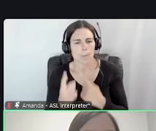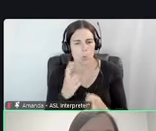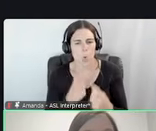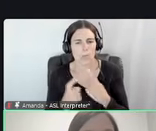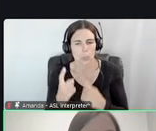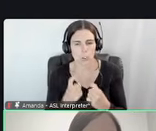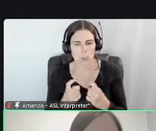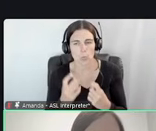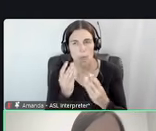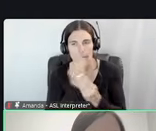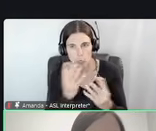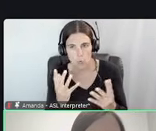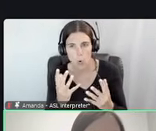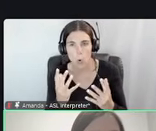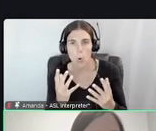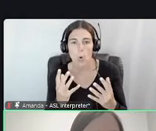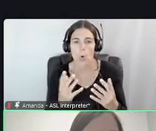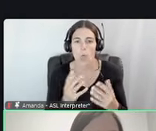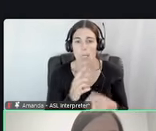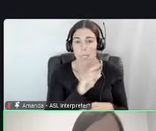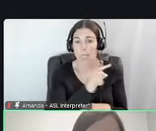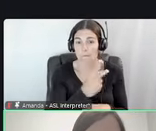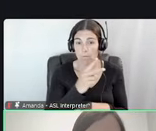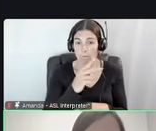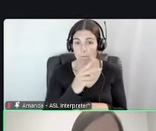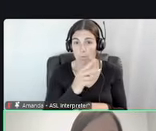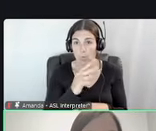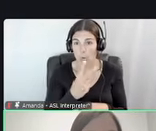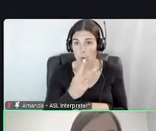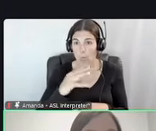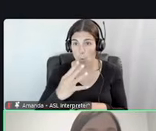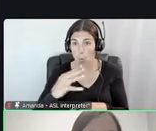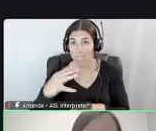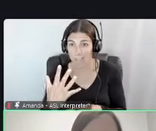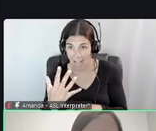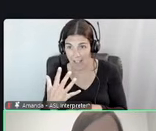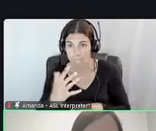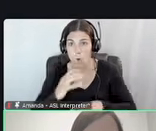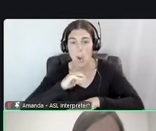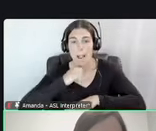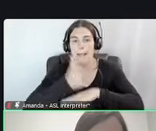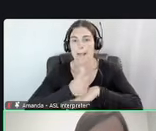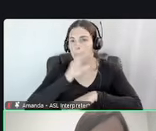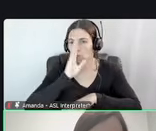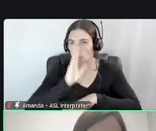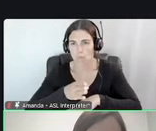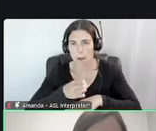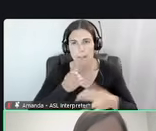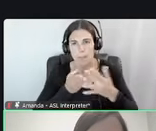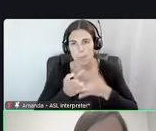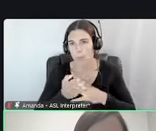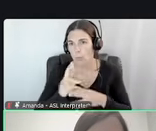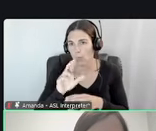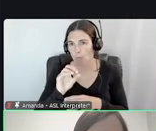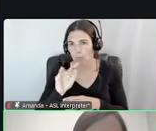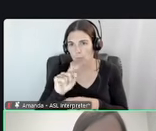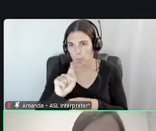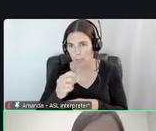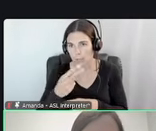initiatives 1, 2, 4, and five are implemented directly through the roots hubs. So that's